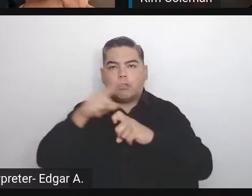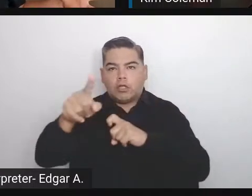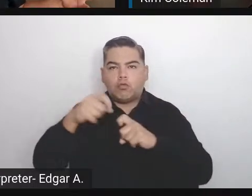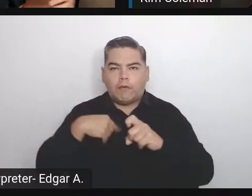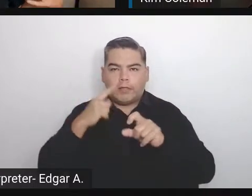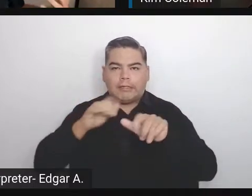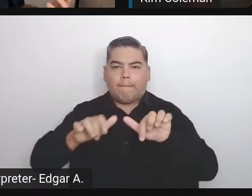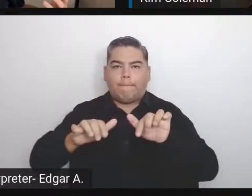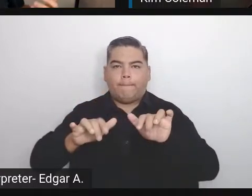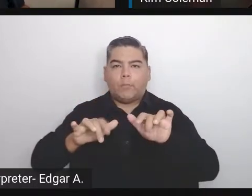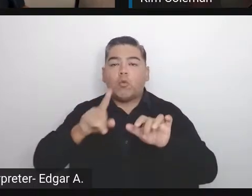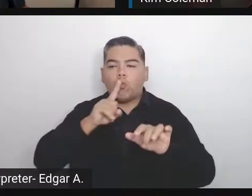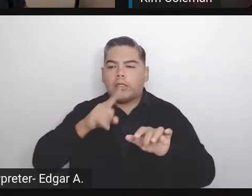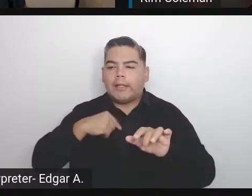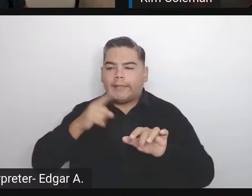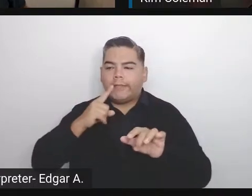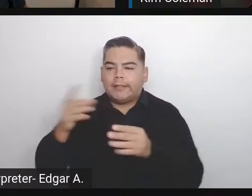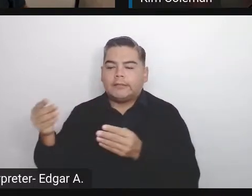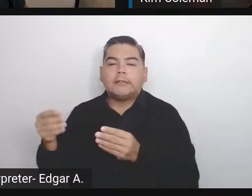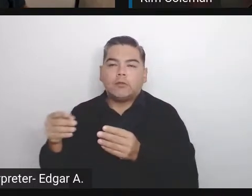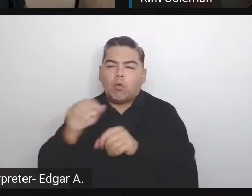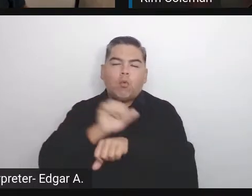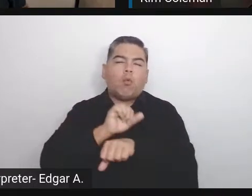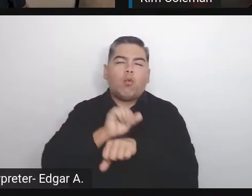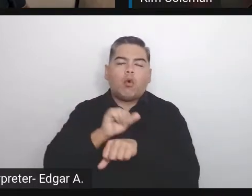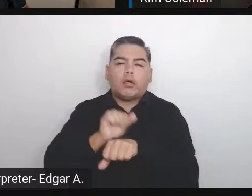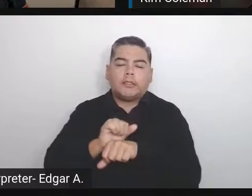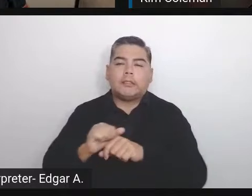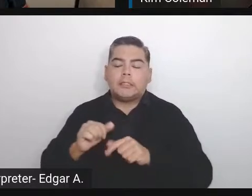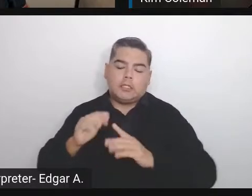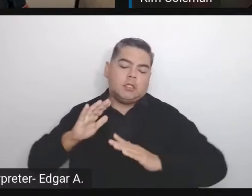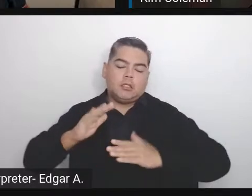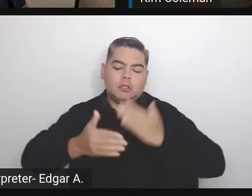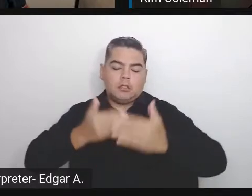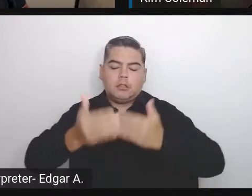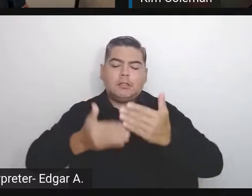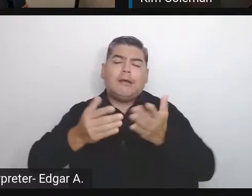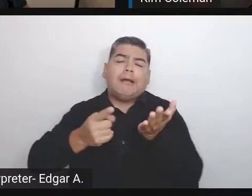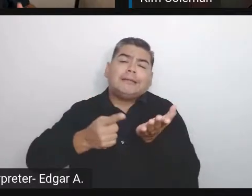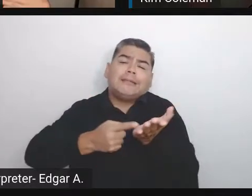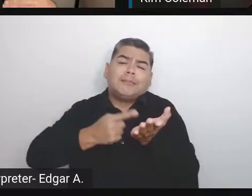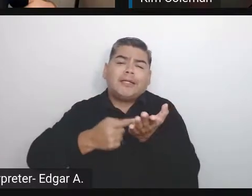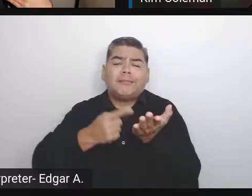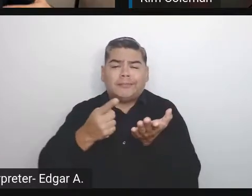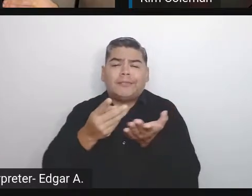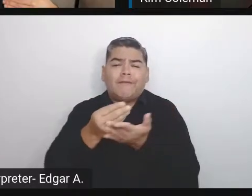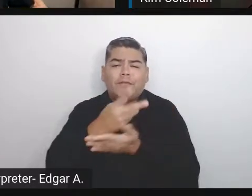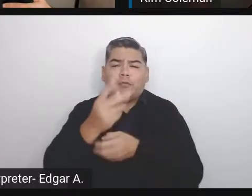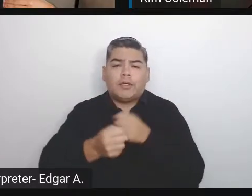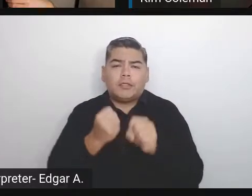In the end you will go with those most difficult where you have too write. So this whole workflow creating it probably can